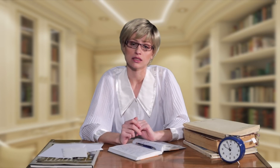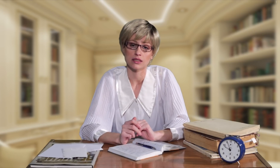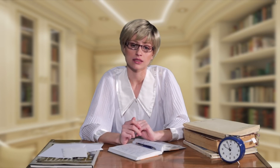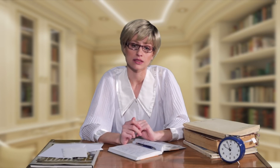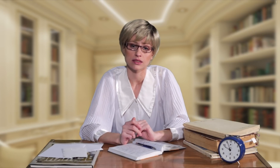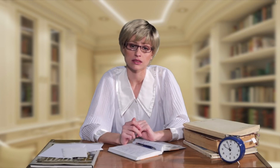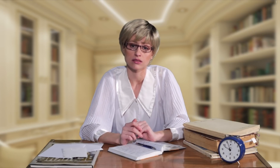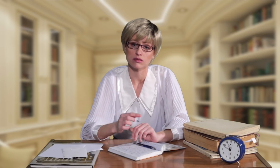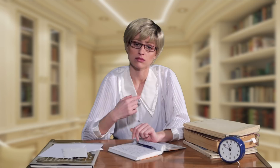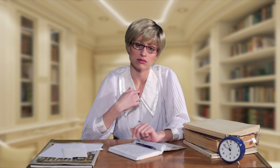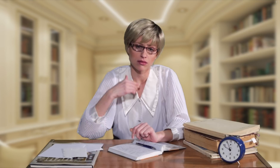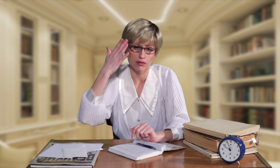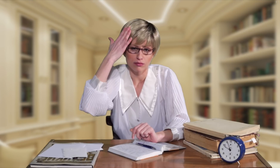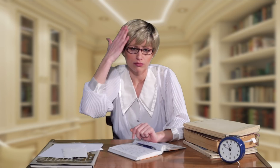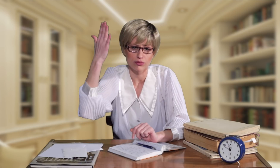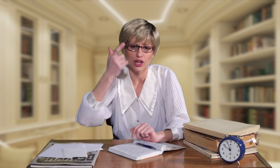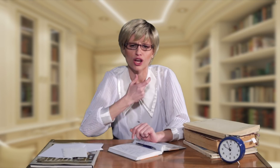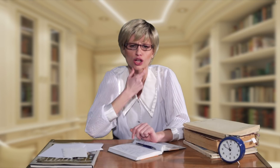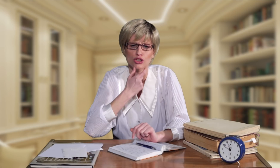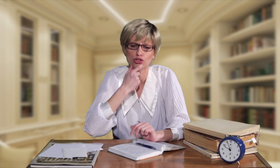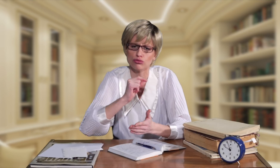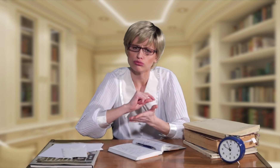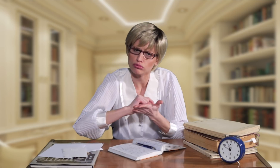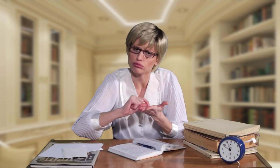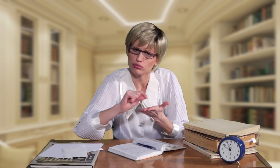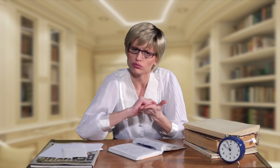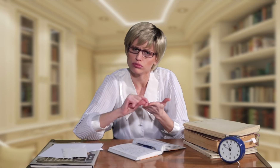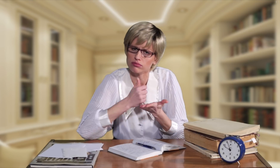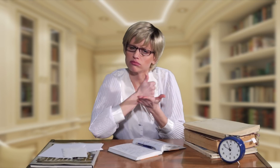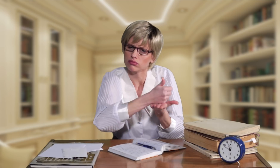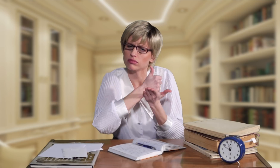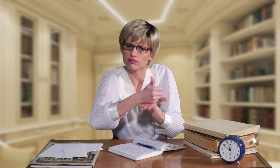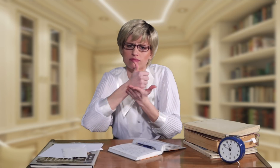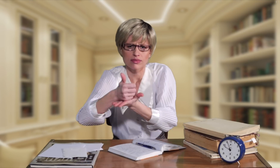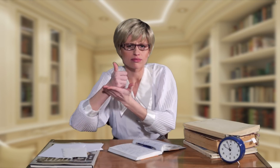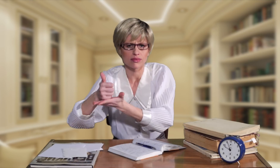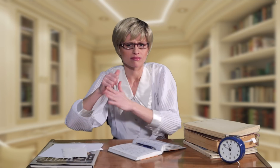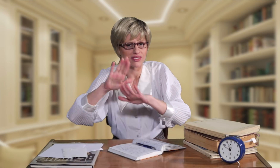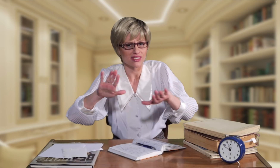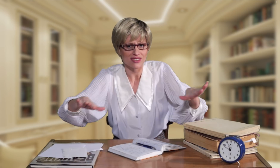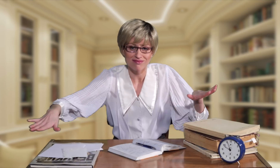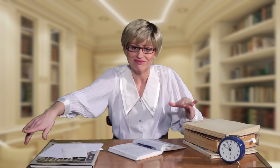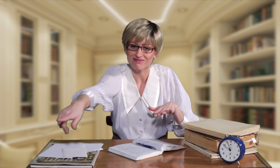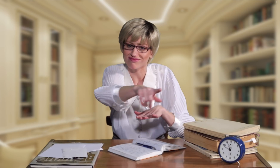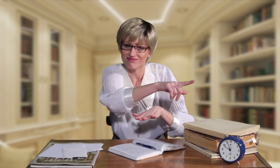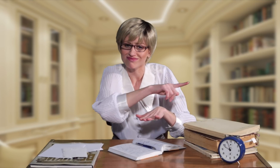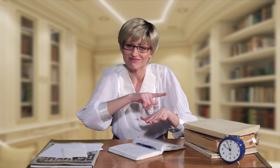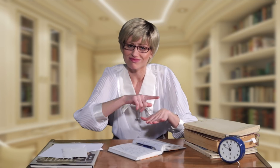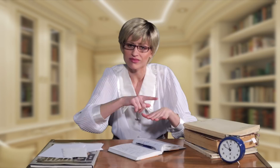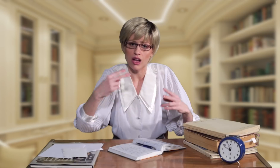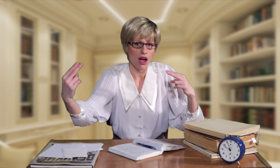emphasizing fluency in English as key for deaf children.